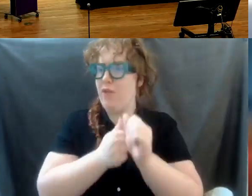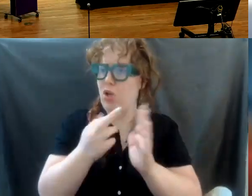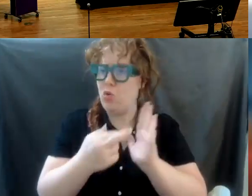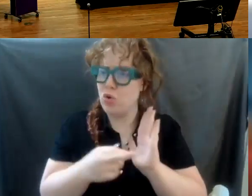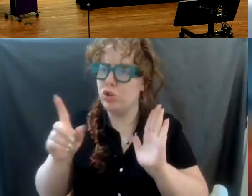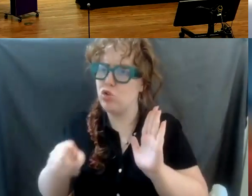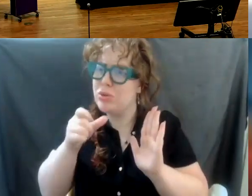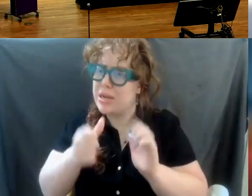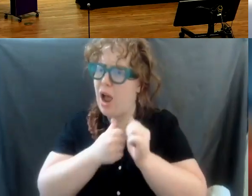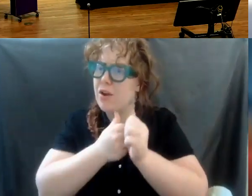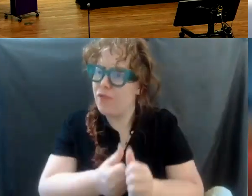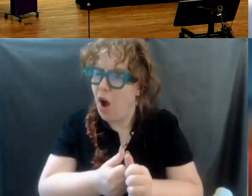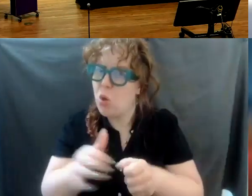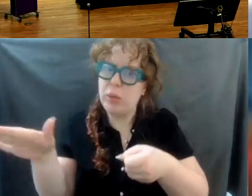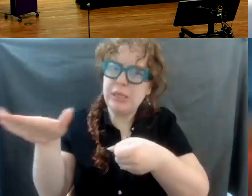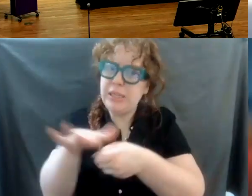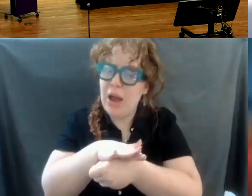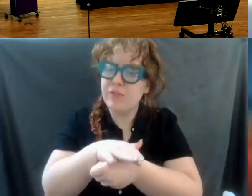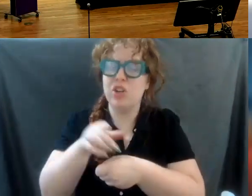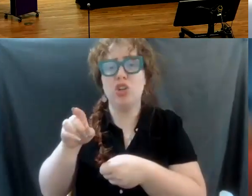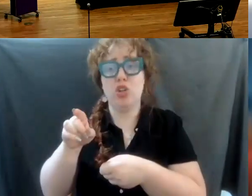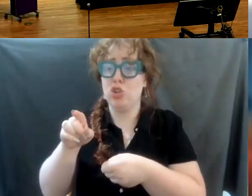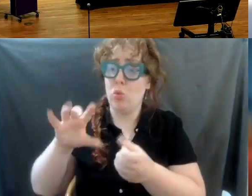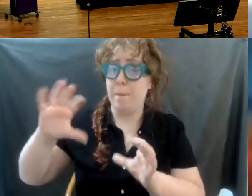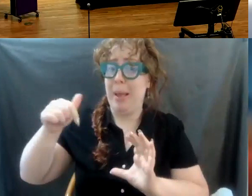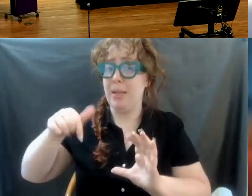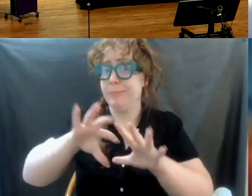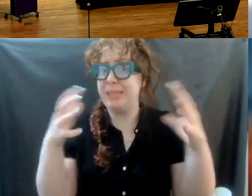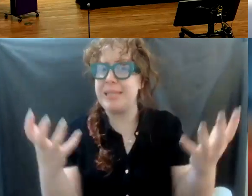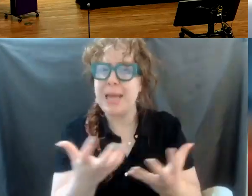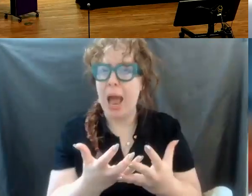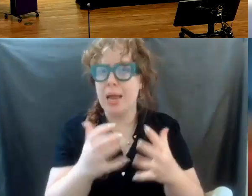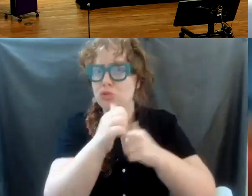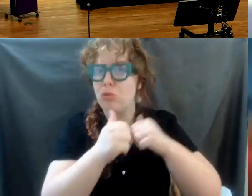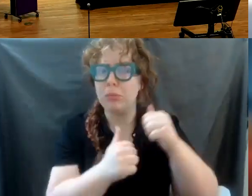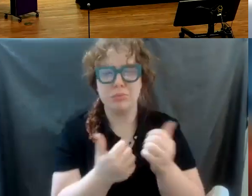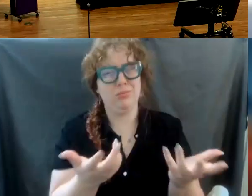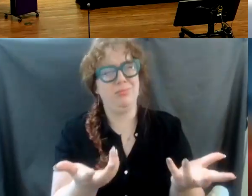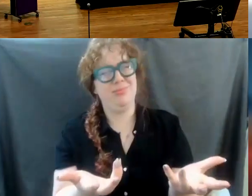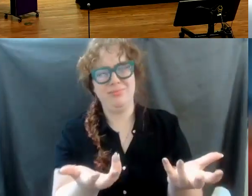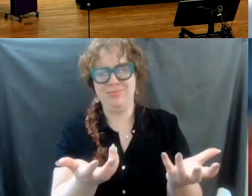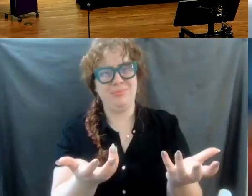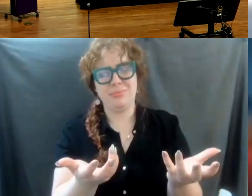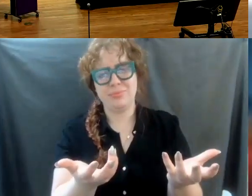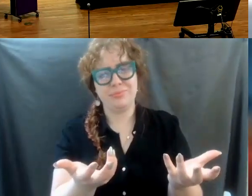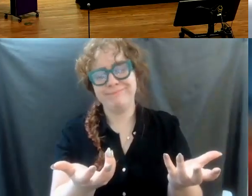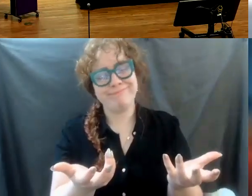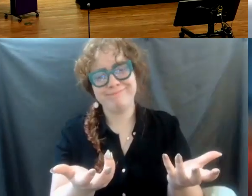then they disrupted that the structure of the society that they created in that school, in the classroom.